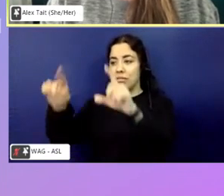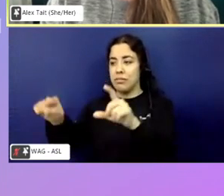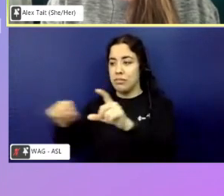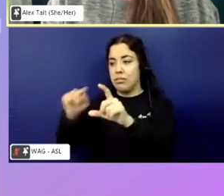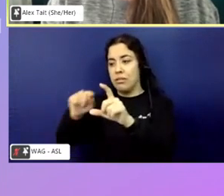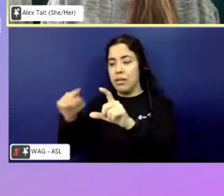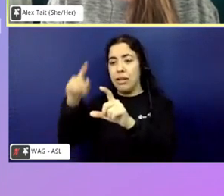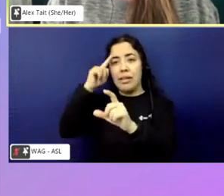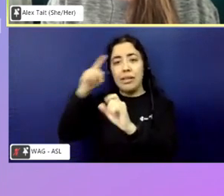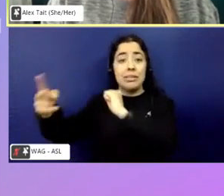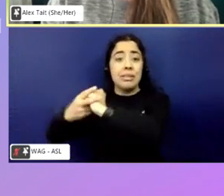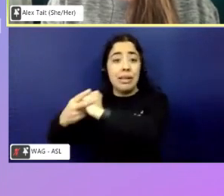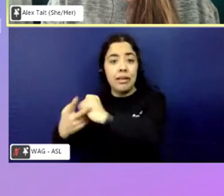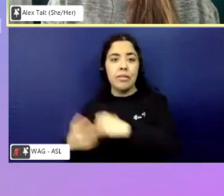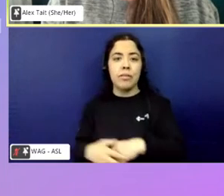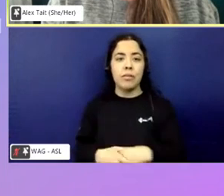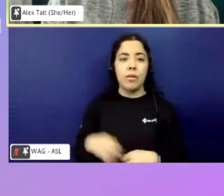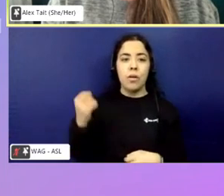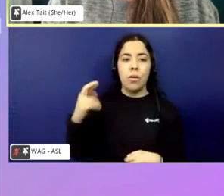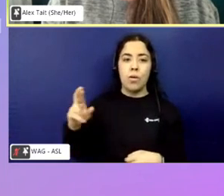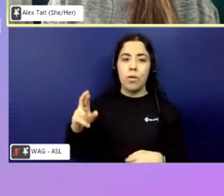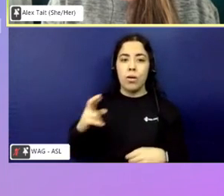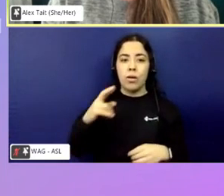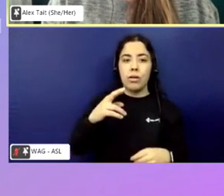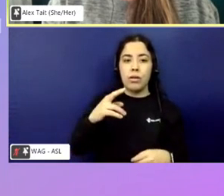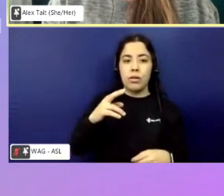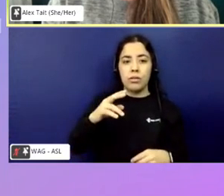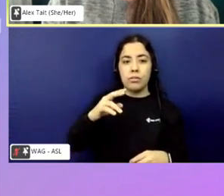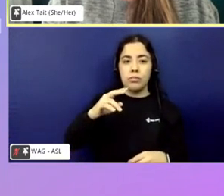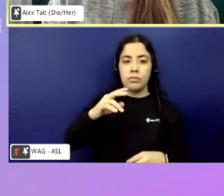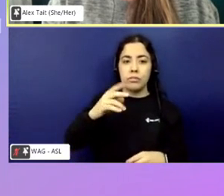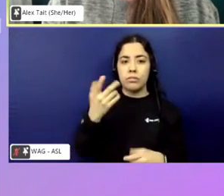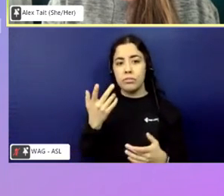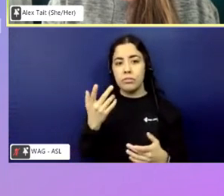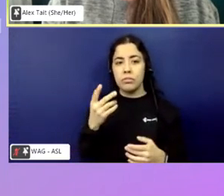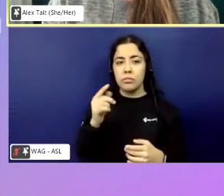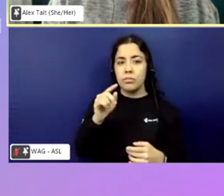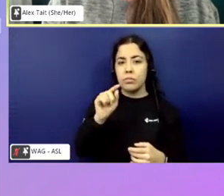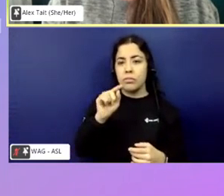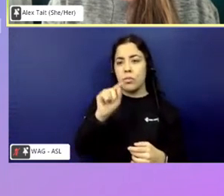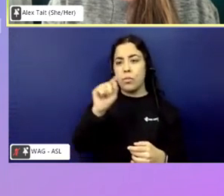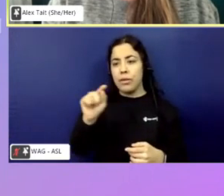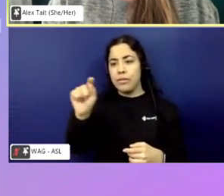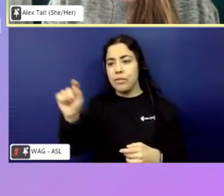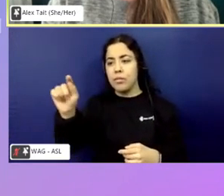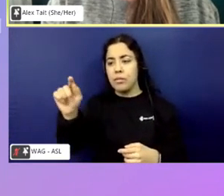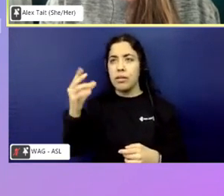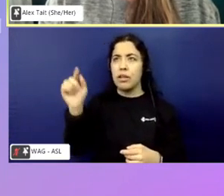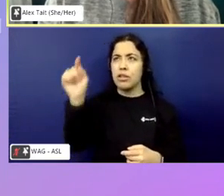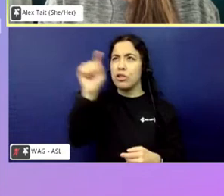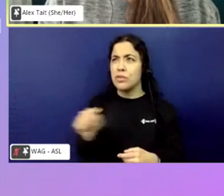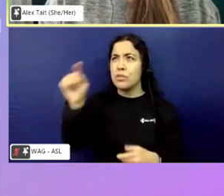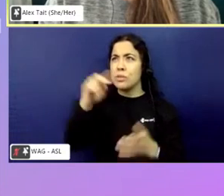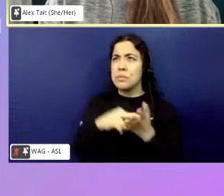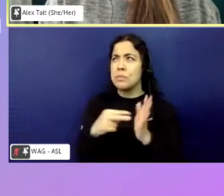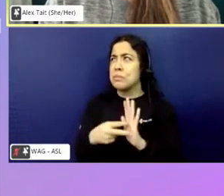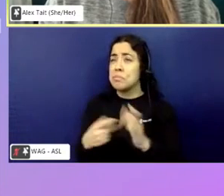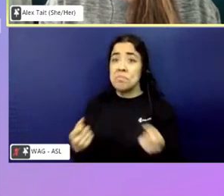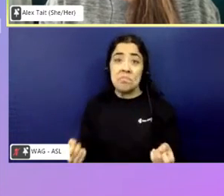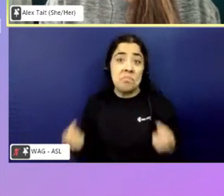users. Icons are based outdated notions, e.g. Floppy disk to mean save or unsuitable egg wavy lines and